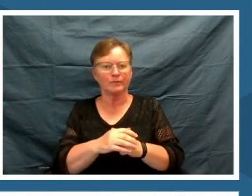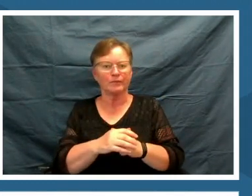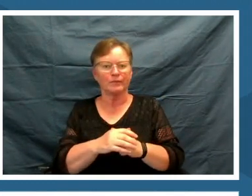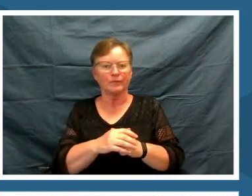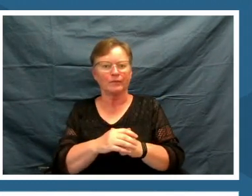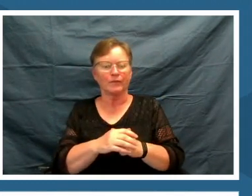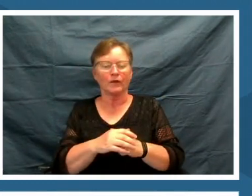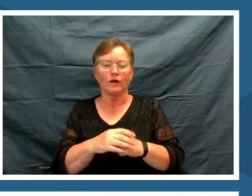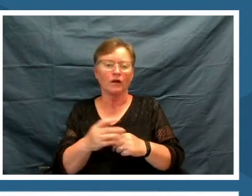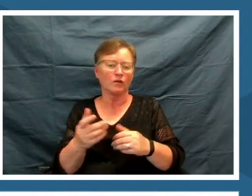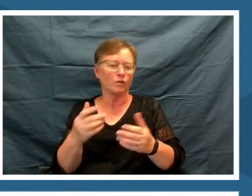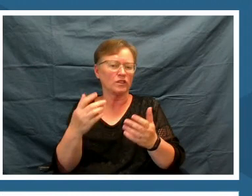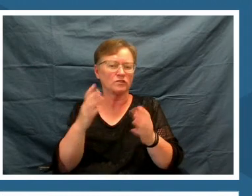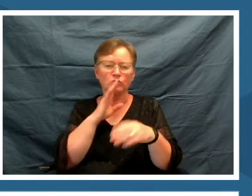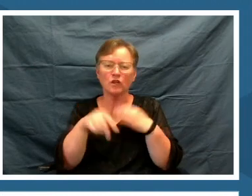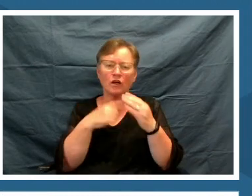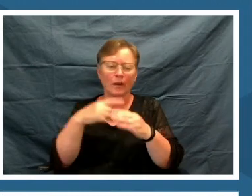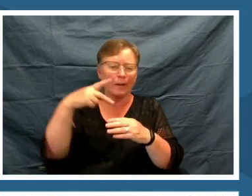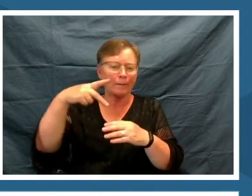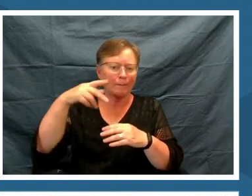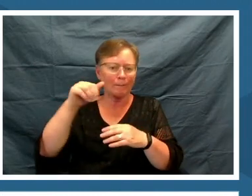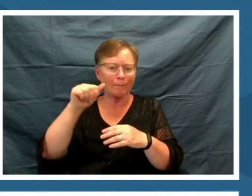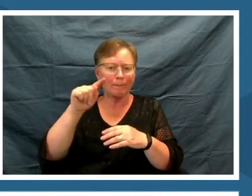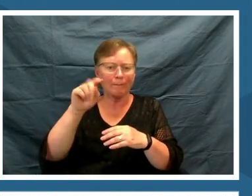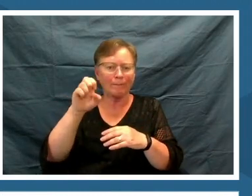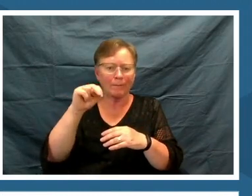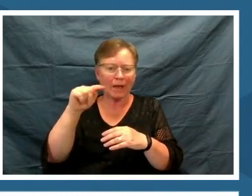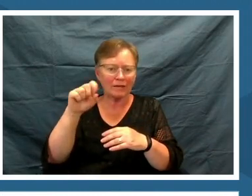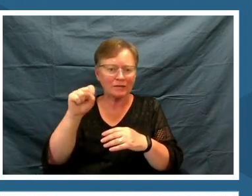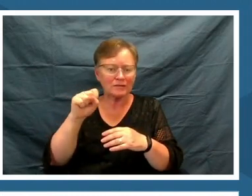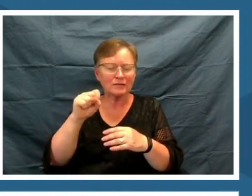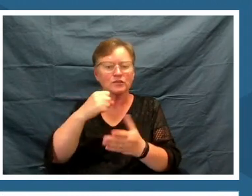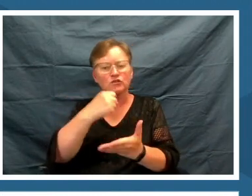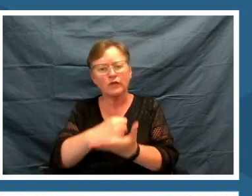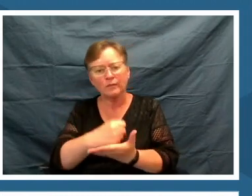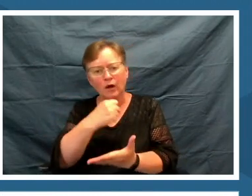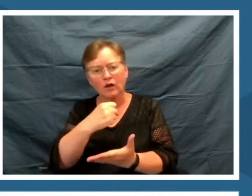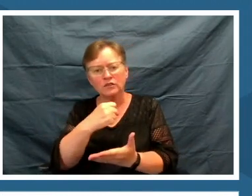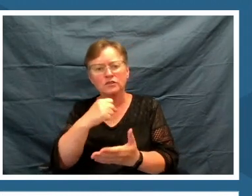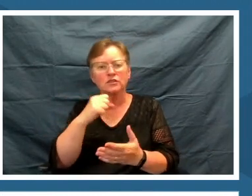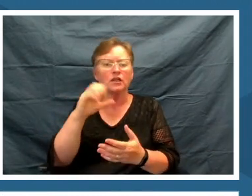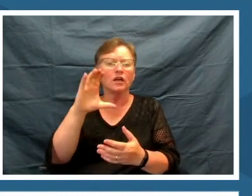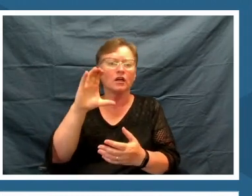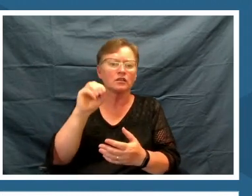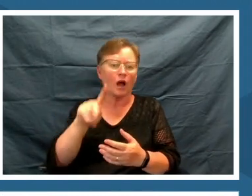trademarks copyrights and our agency